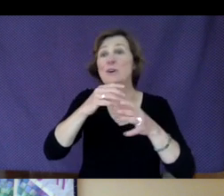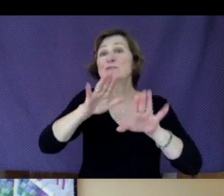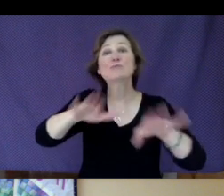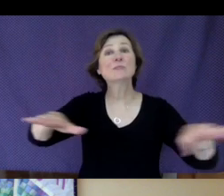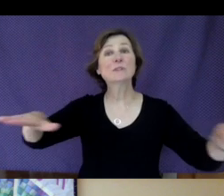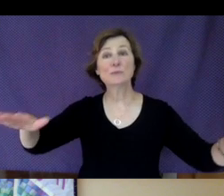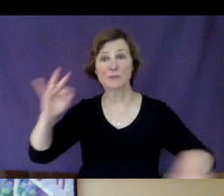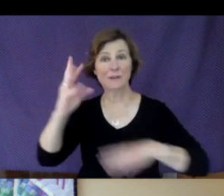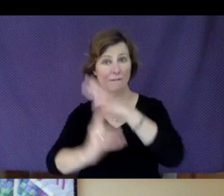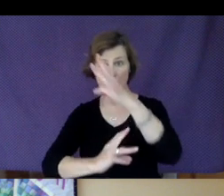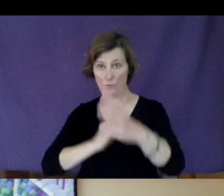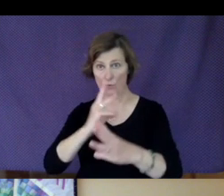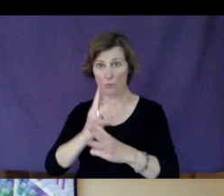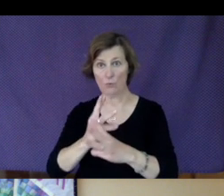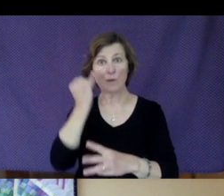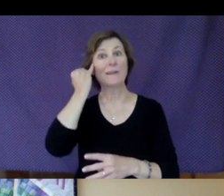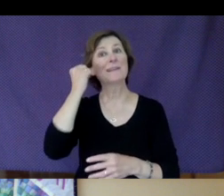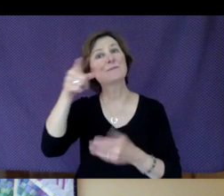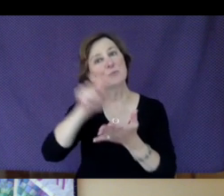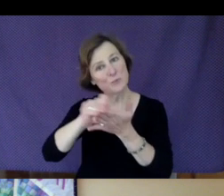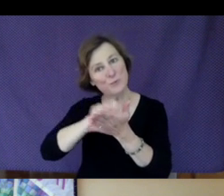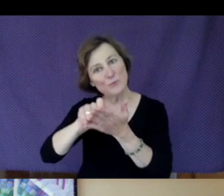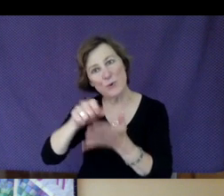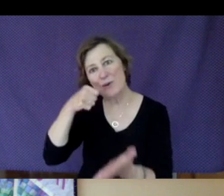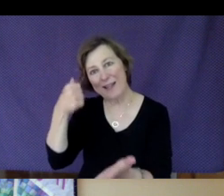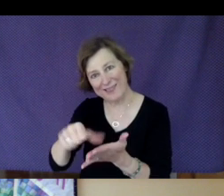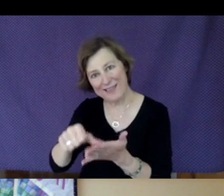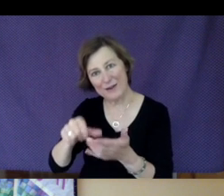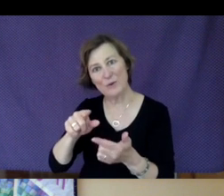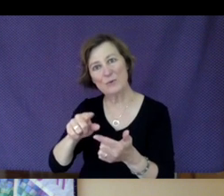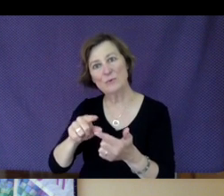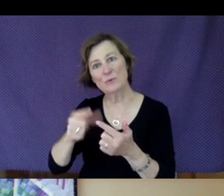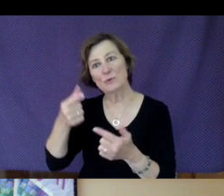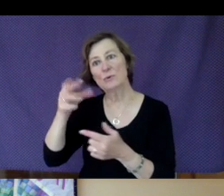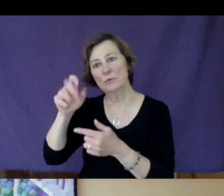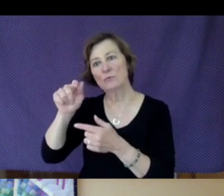If you wrote a letter to a great great great great great grandchild